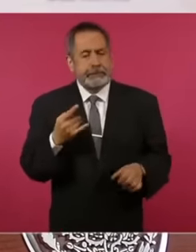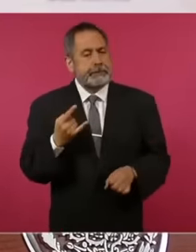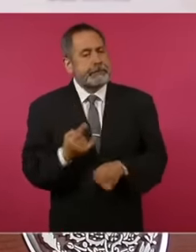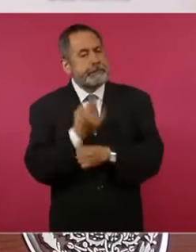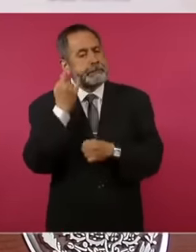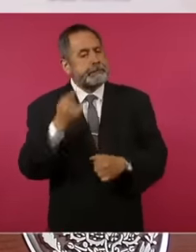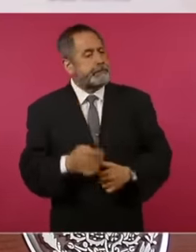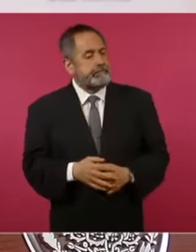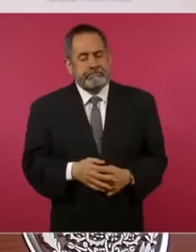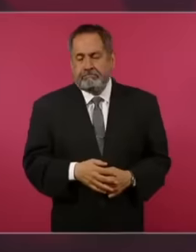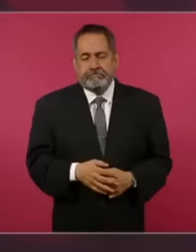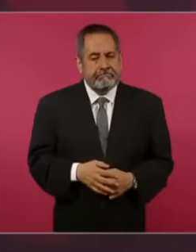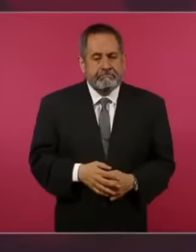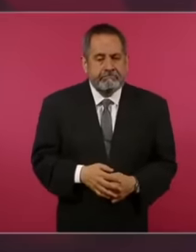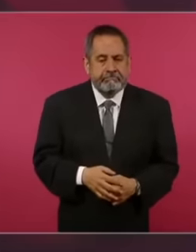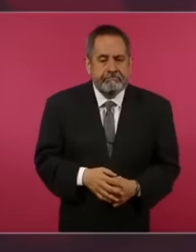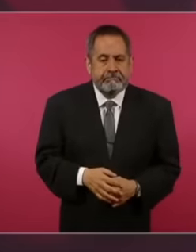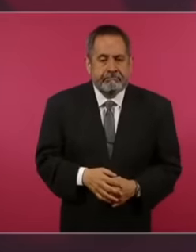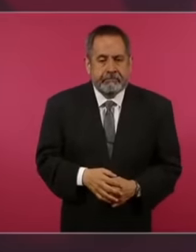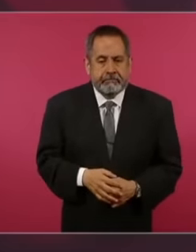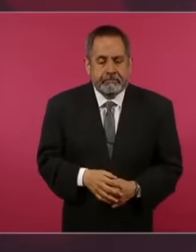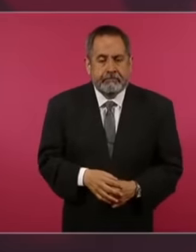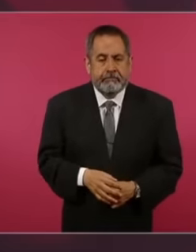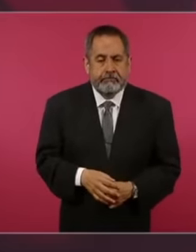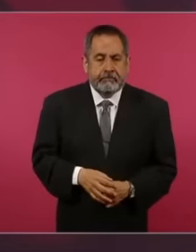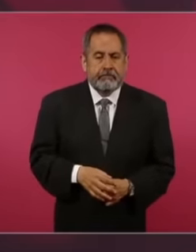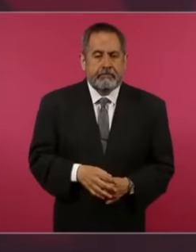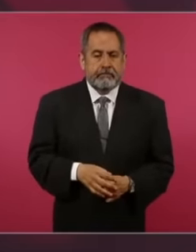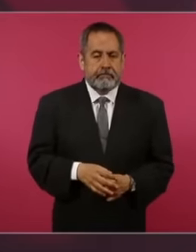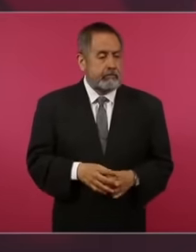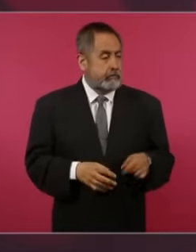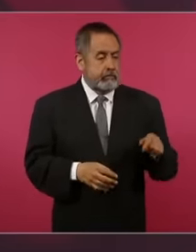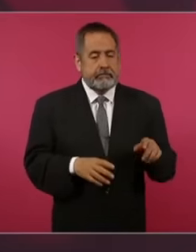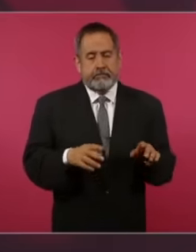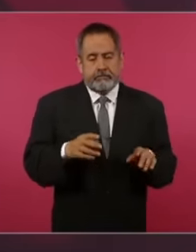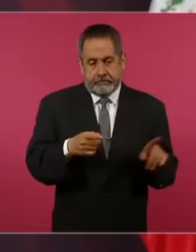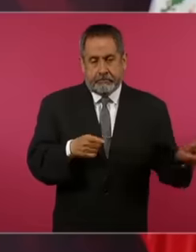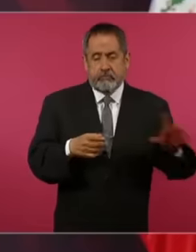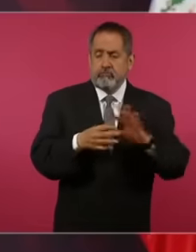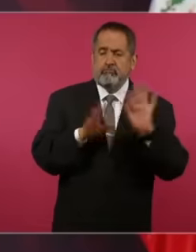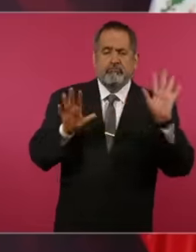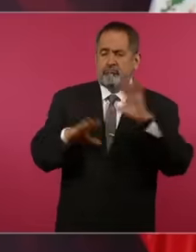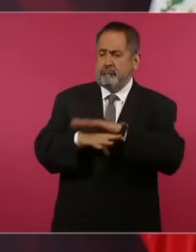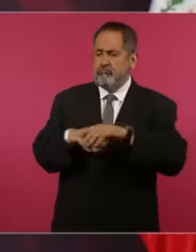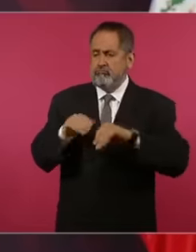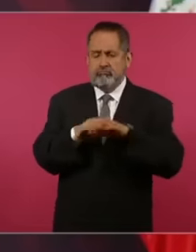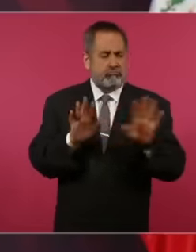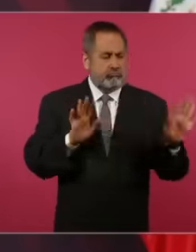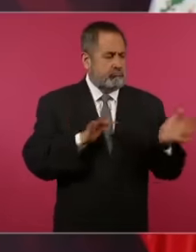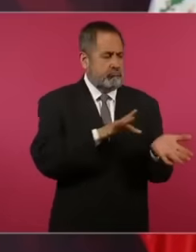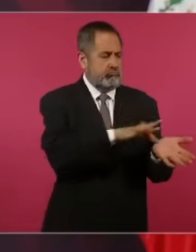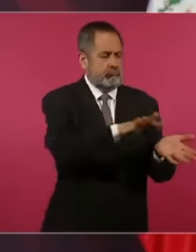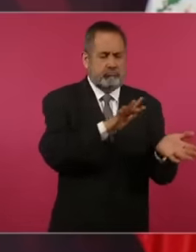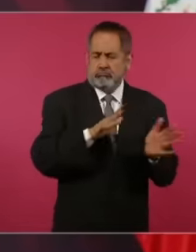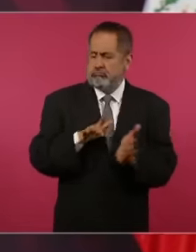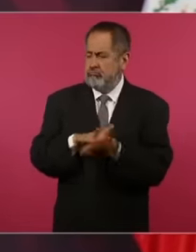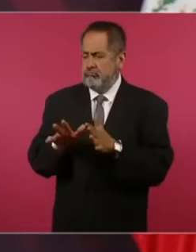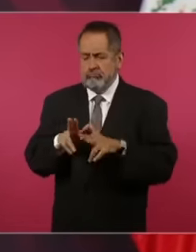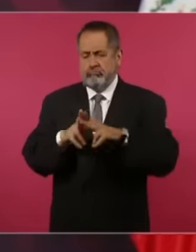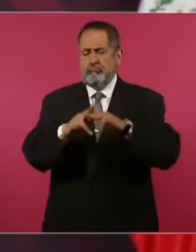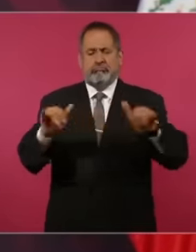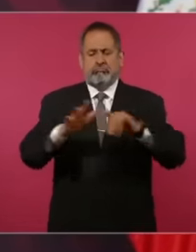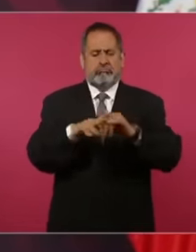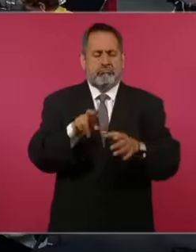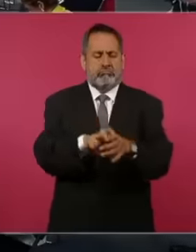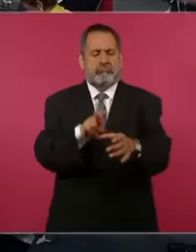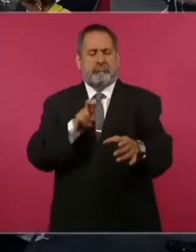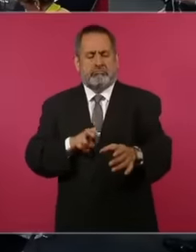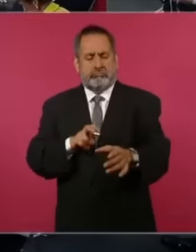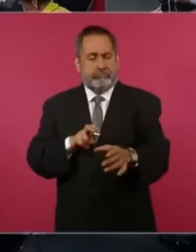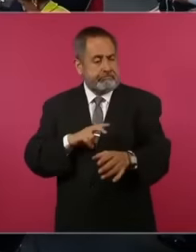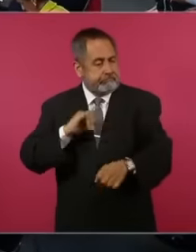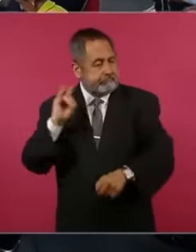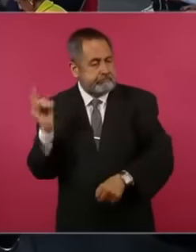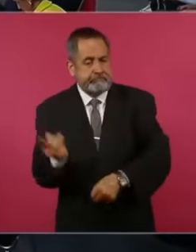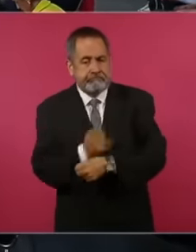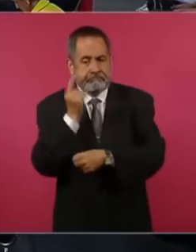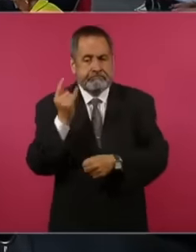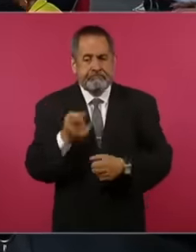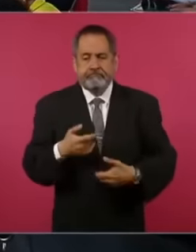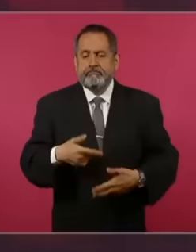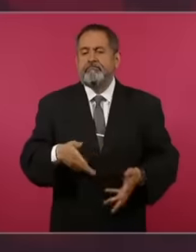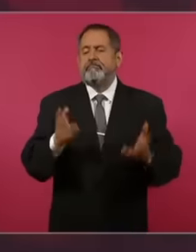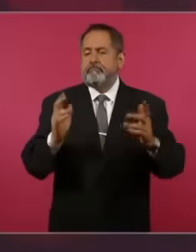not a sympathizer of conservatism and all that yes